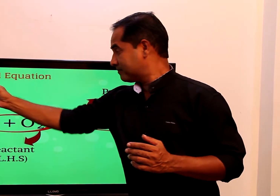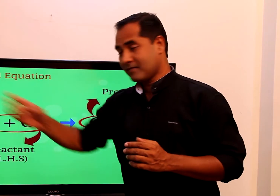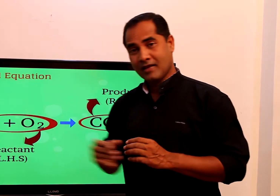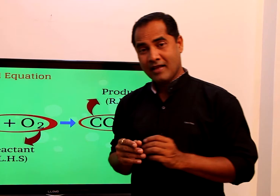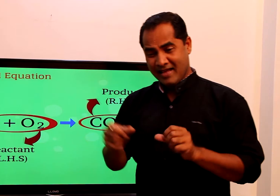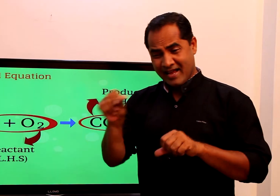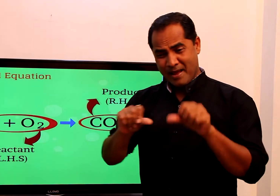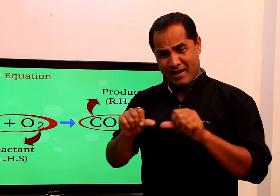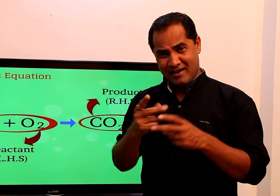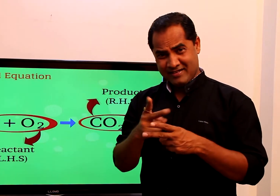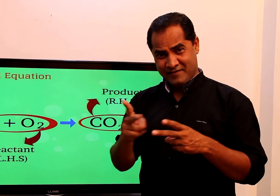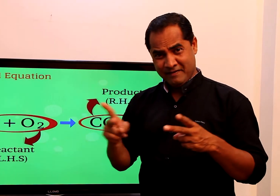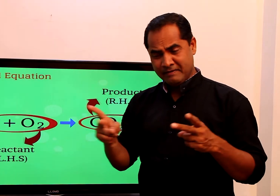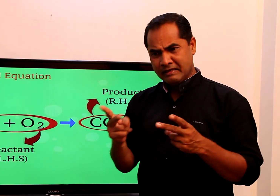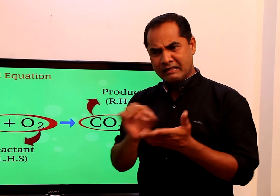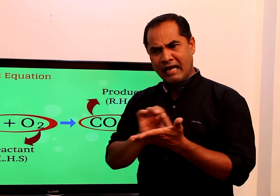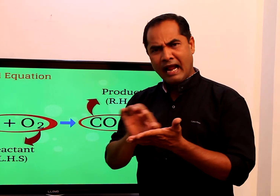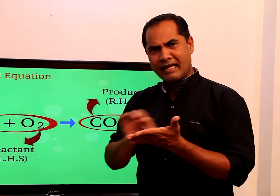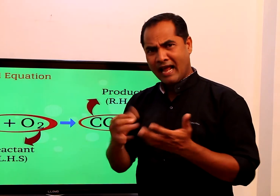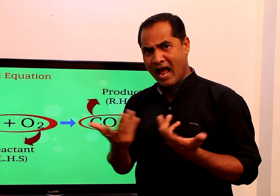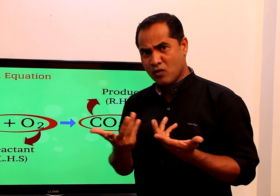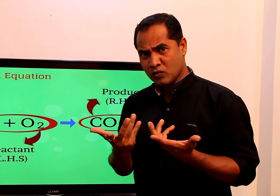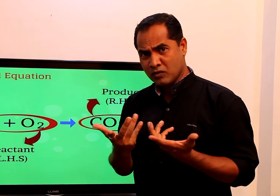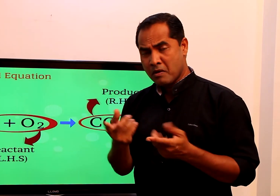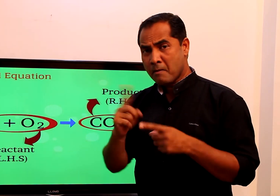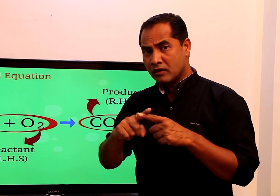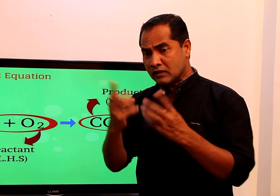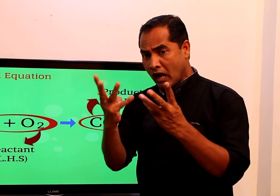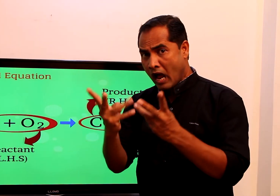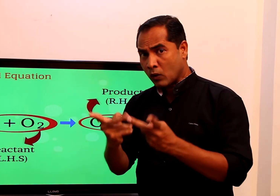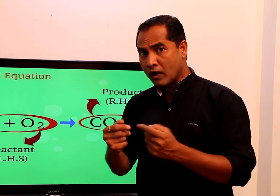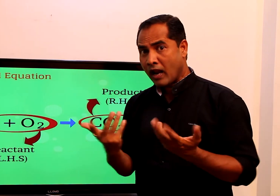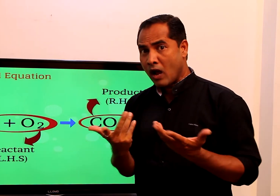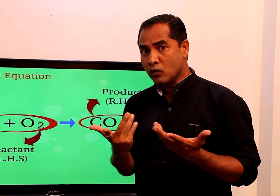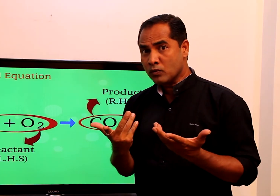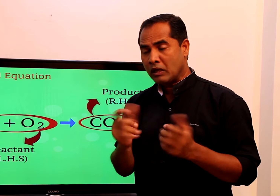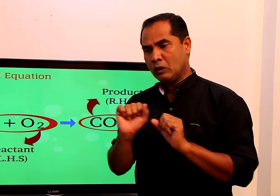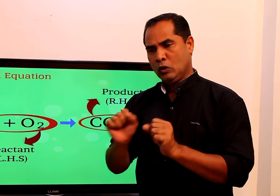Now, we learn about chemical equation -How to write about chemical reaction? What is